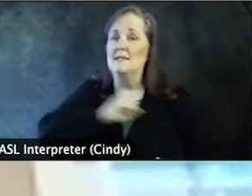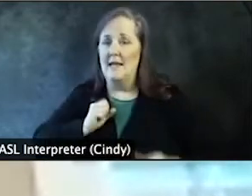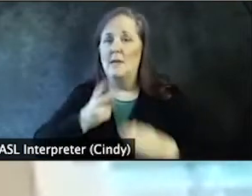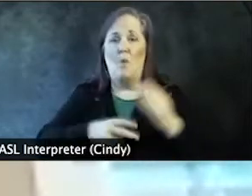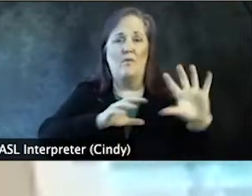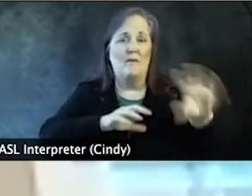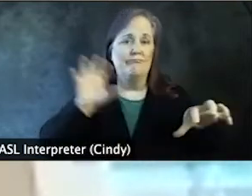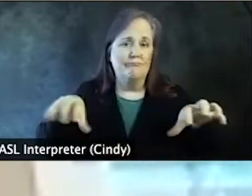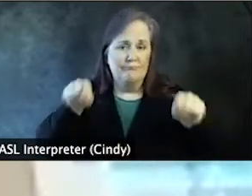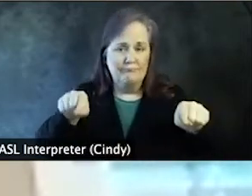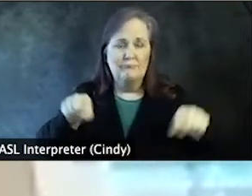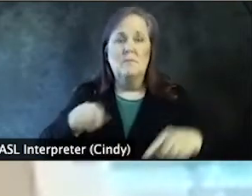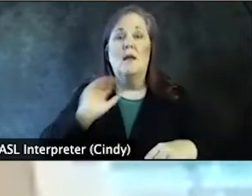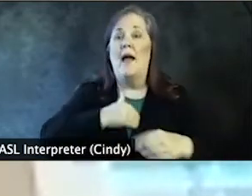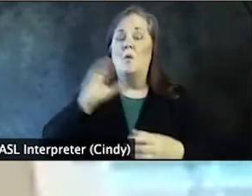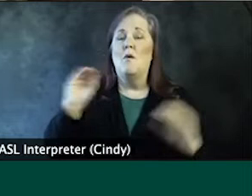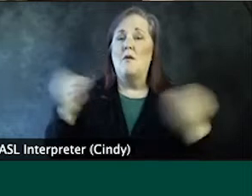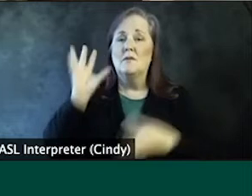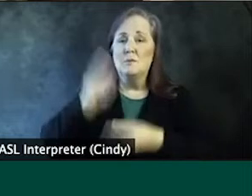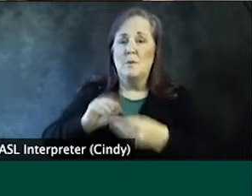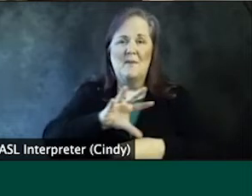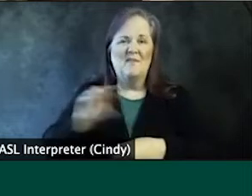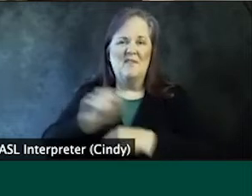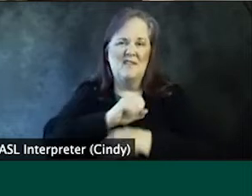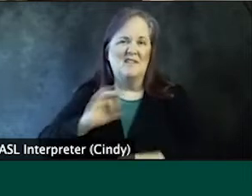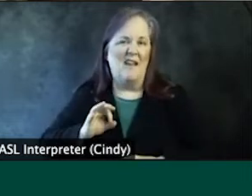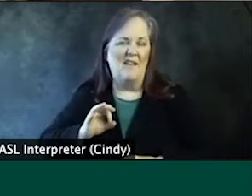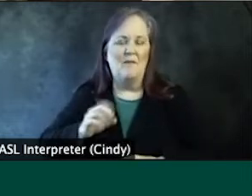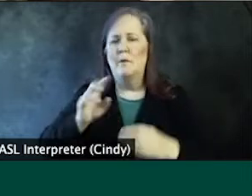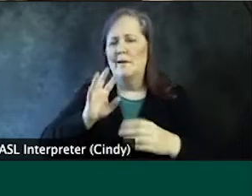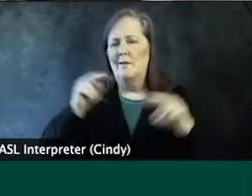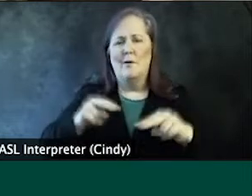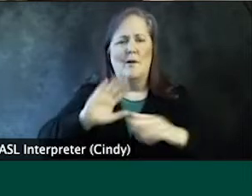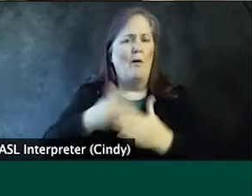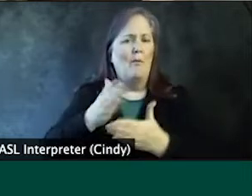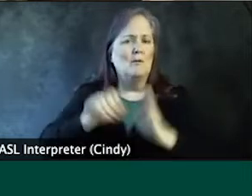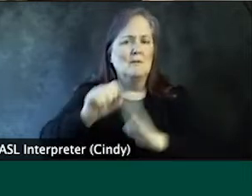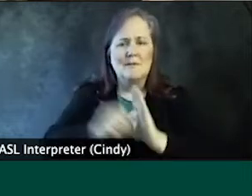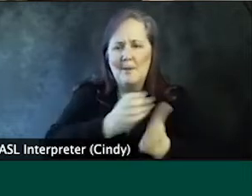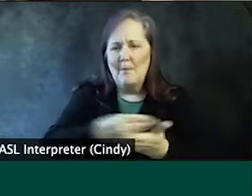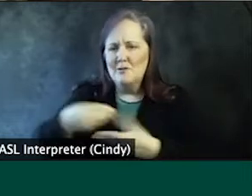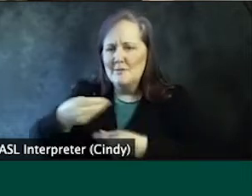So in terms of who we are, the legislative analyst and the office he oversees --